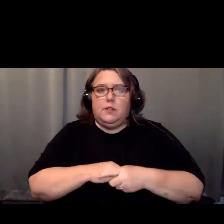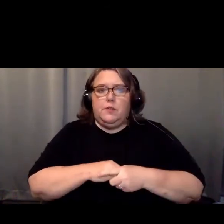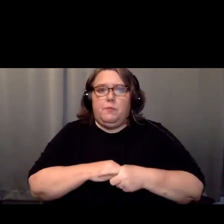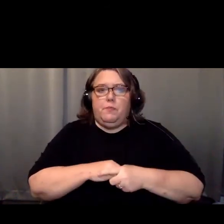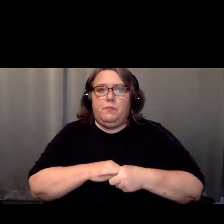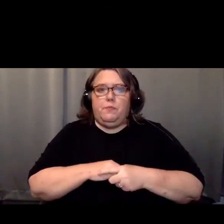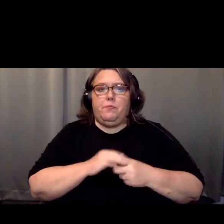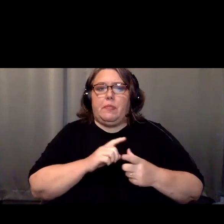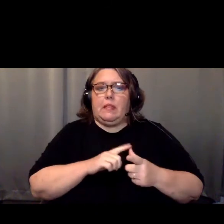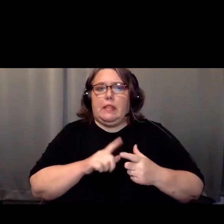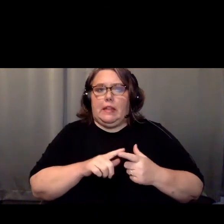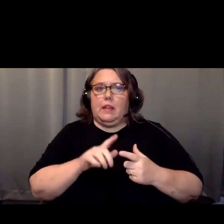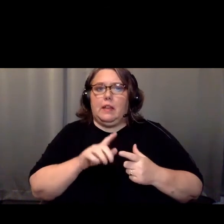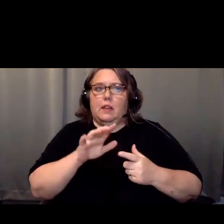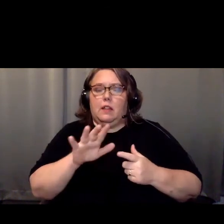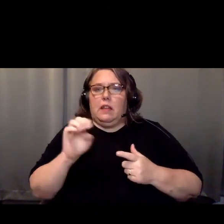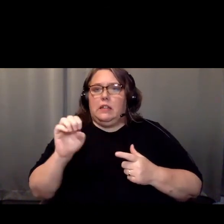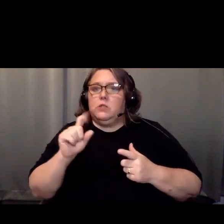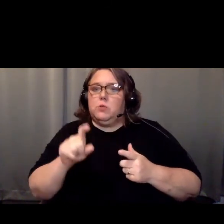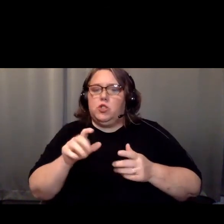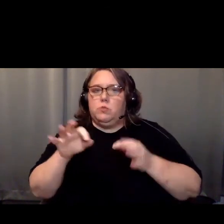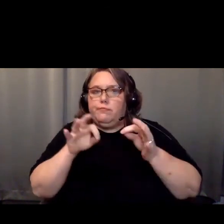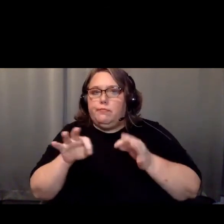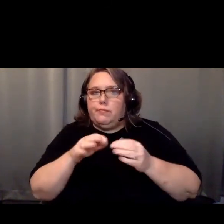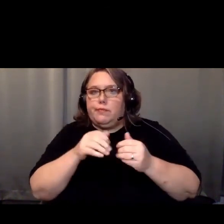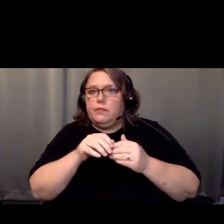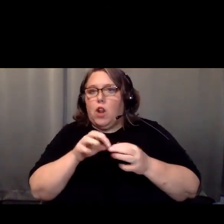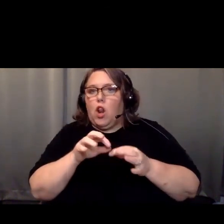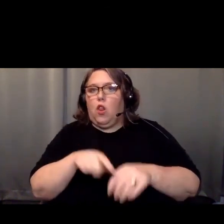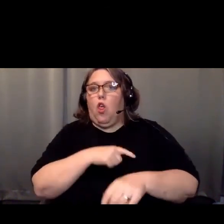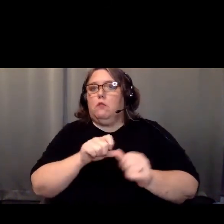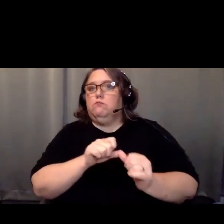to outline ongoing services, long-term for these clients.